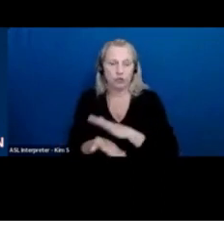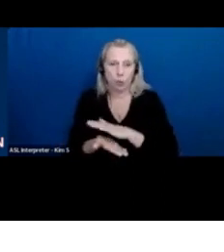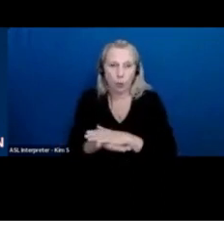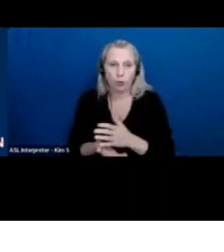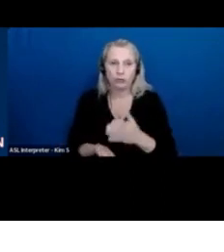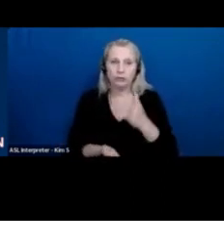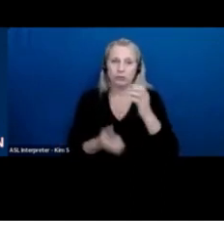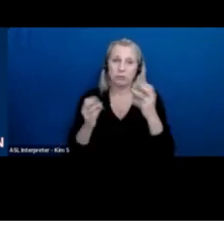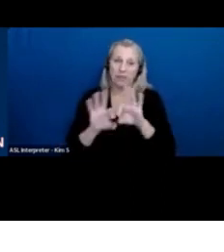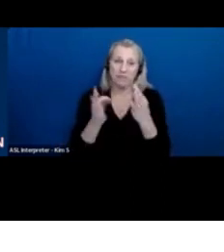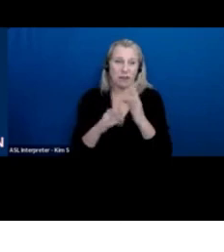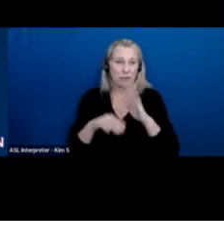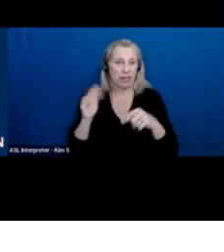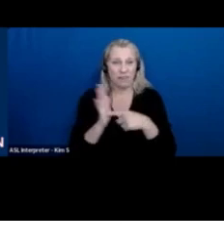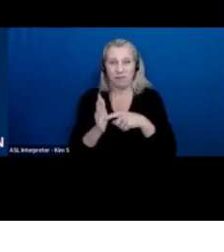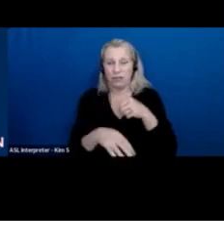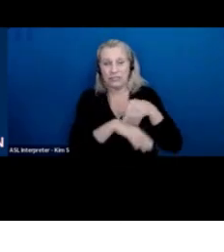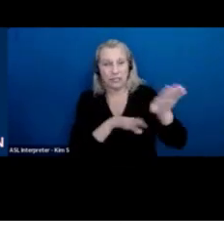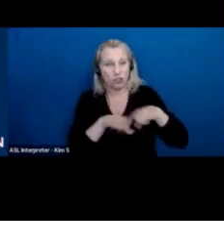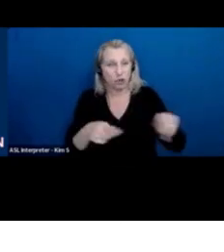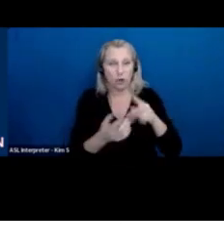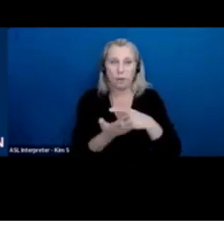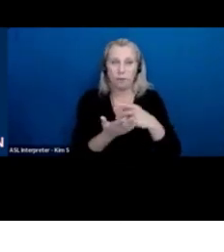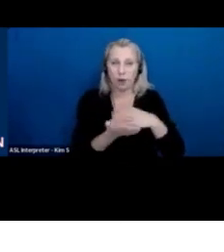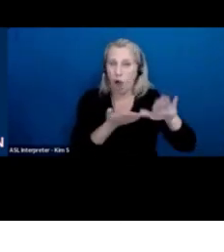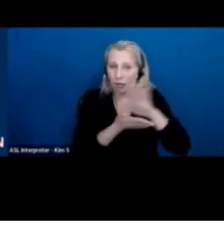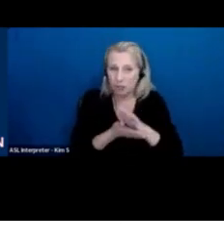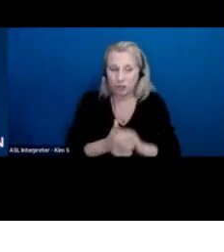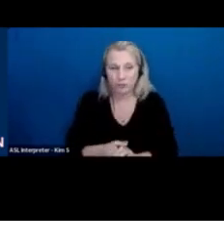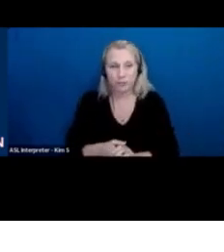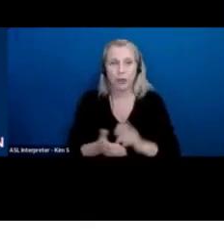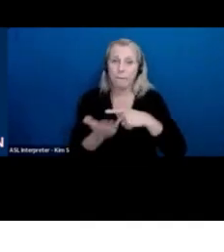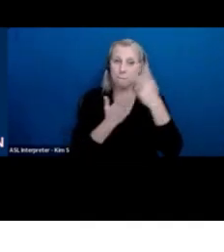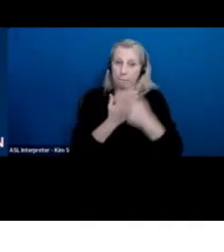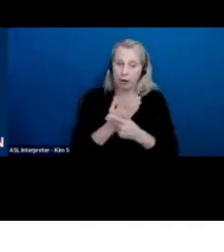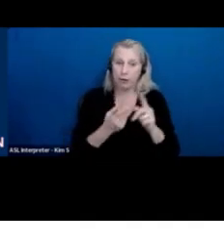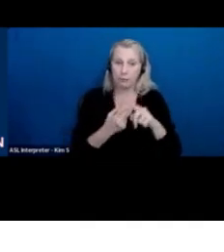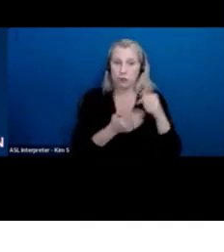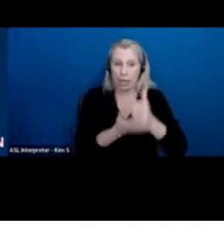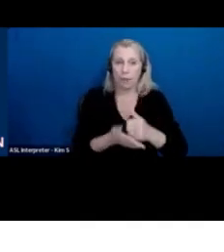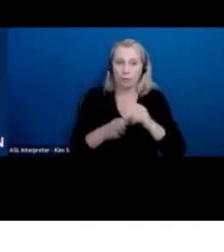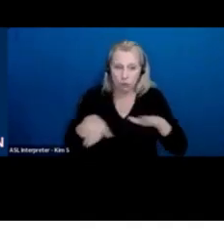their children to college. programs to help children and adolescents do well in school and help families pay for